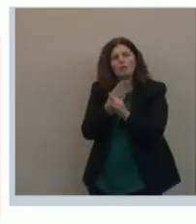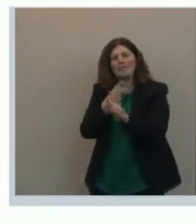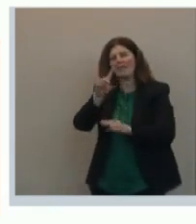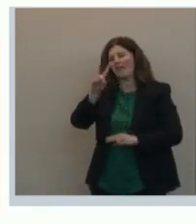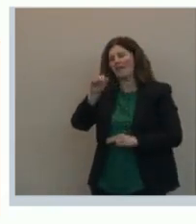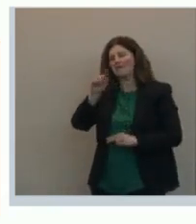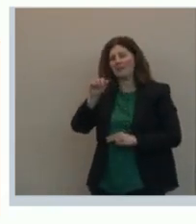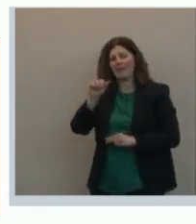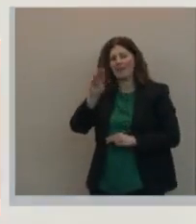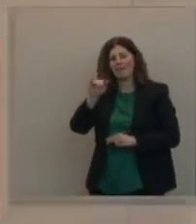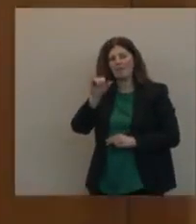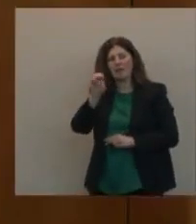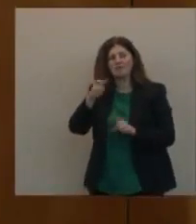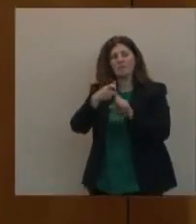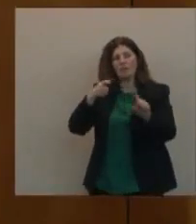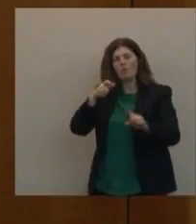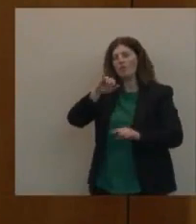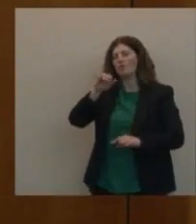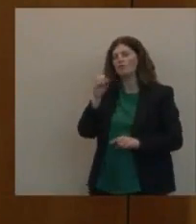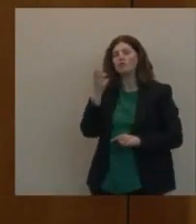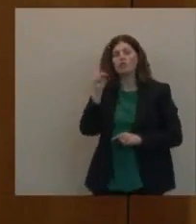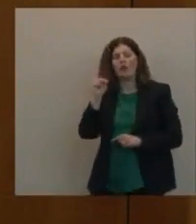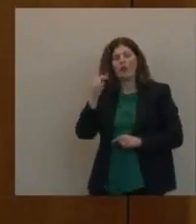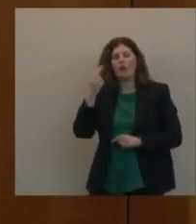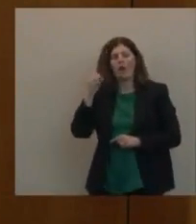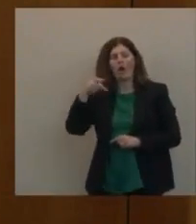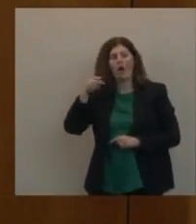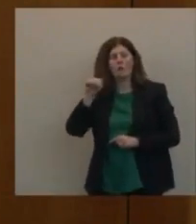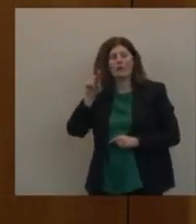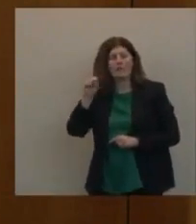THE STATE MODEL IS THE COUNTY MODELS ADDED UP INTO ONE MODEL.